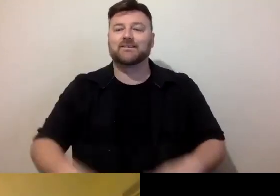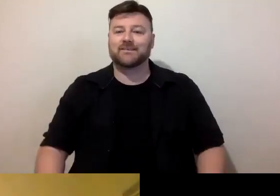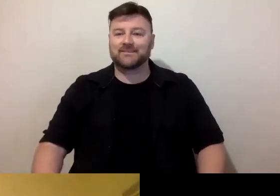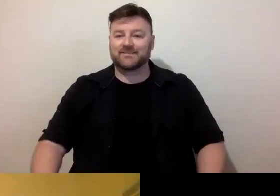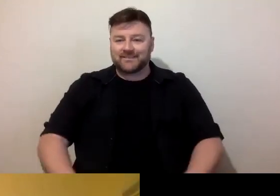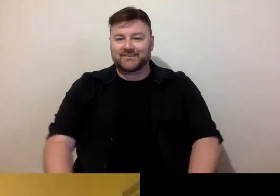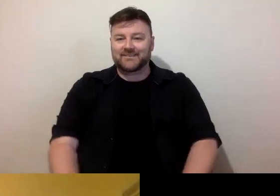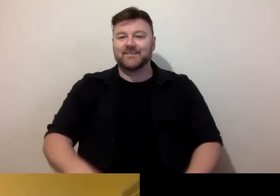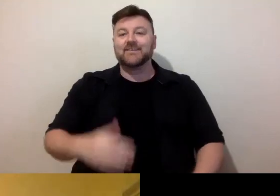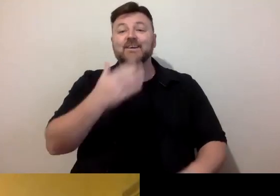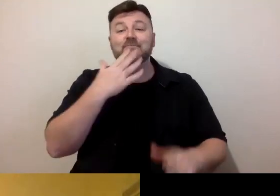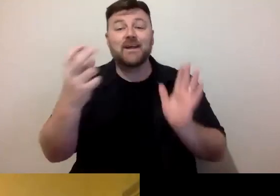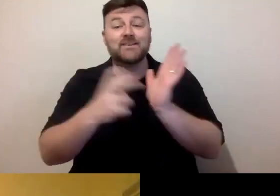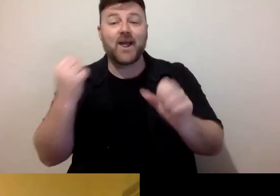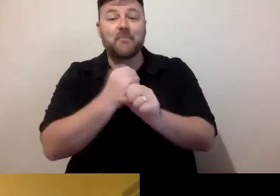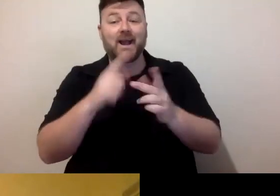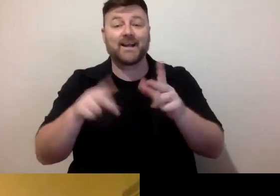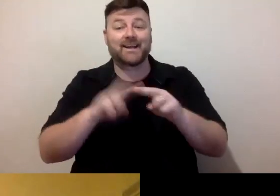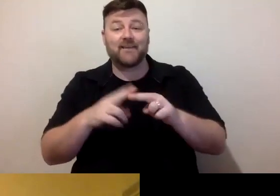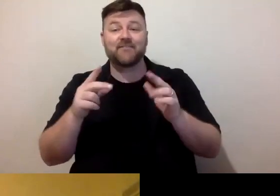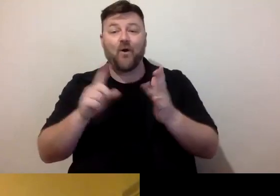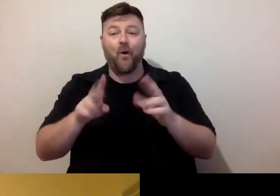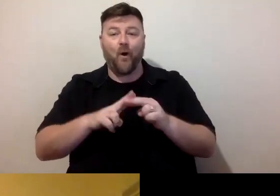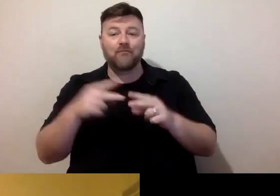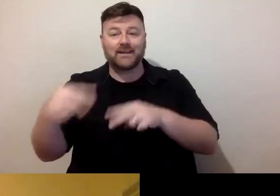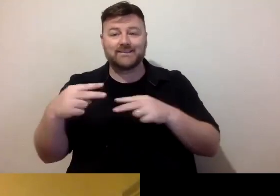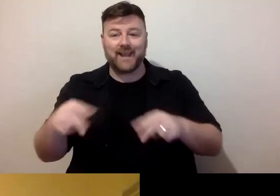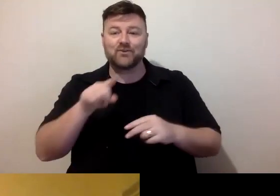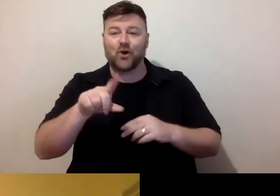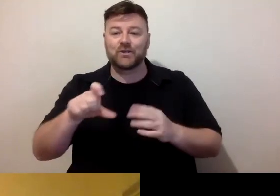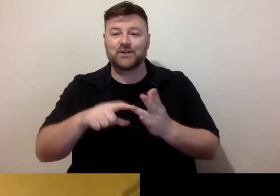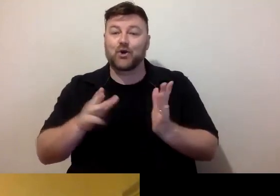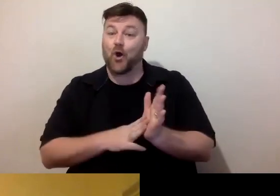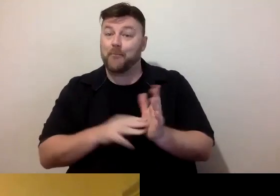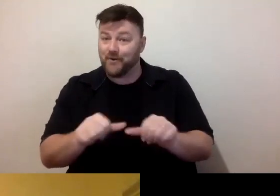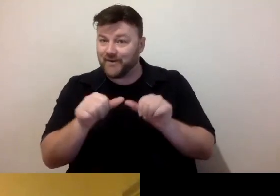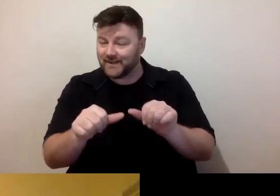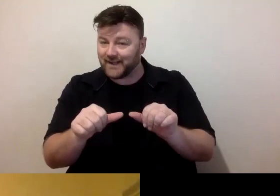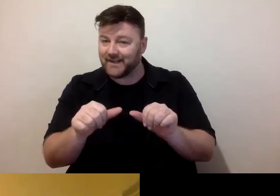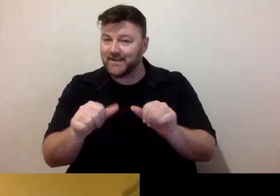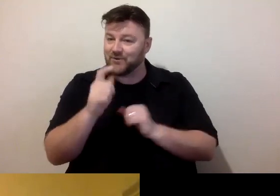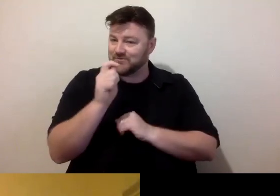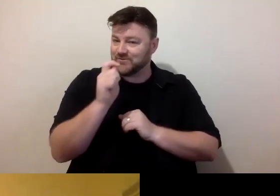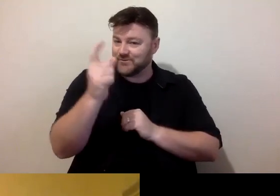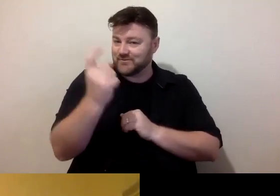And I look forward to everyone signing up at GIFofdance.com if they want to be in our audience for the upcoming season in the Northern Territory.